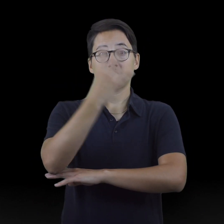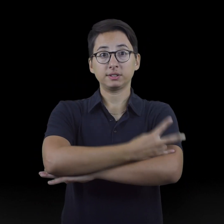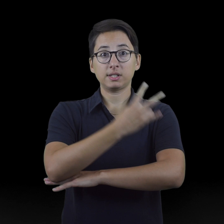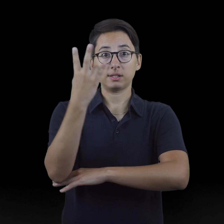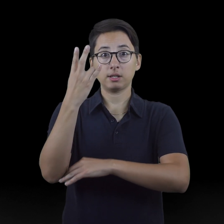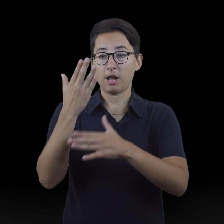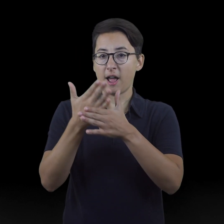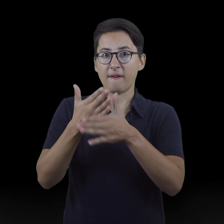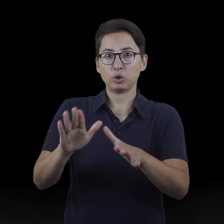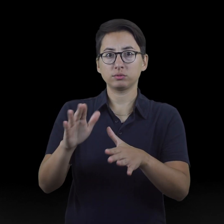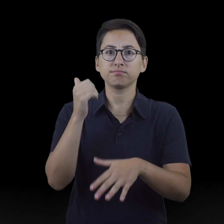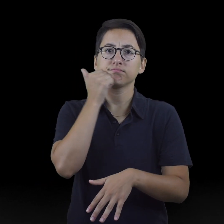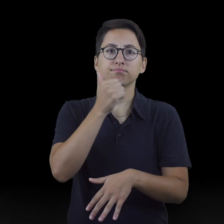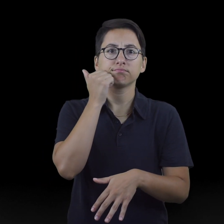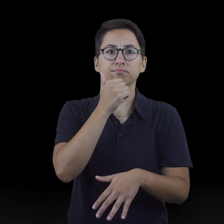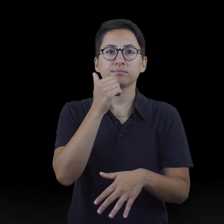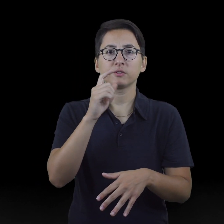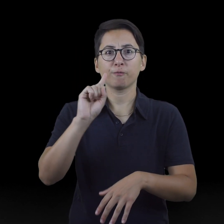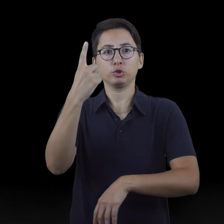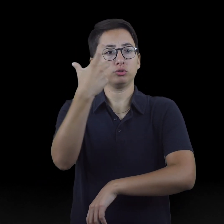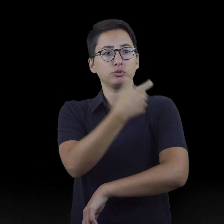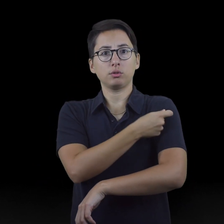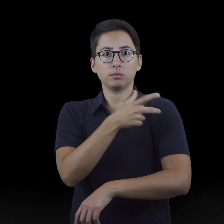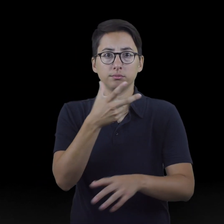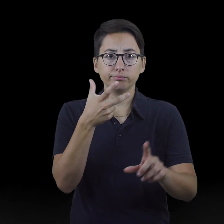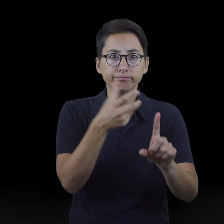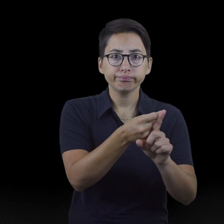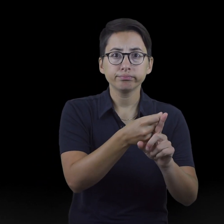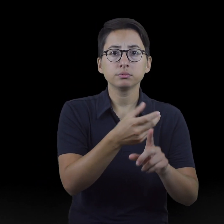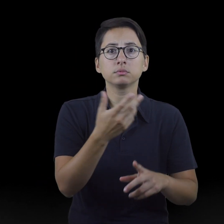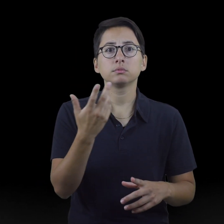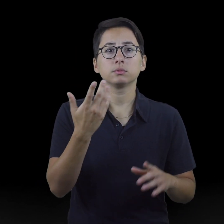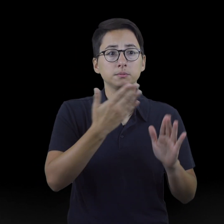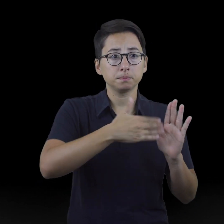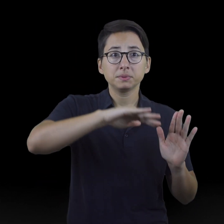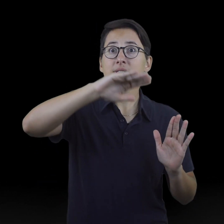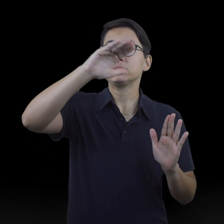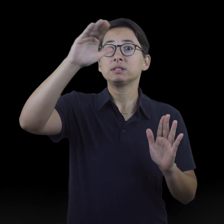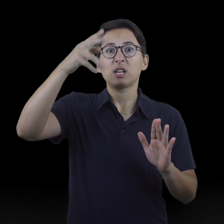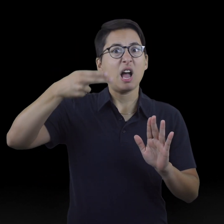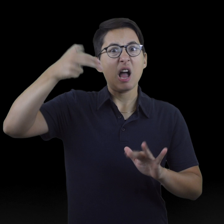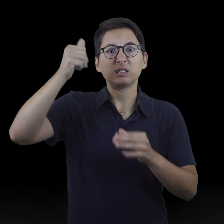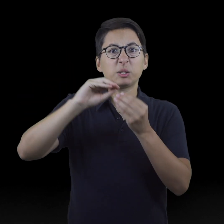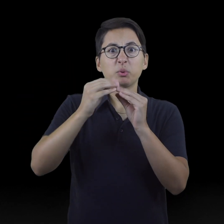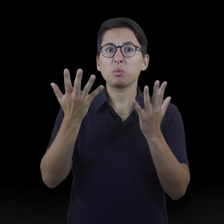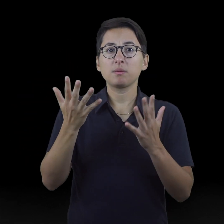The seven-day average of new daily first shots administered peaked at 3.4